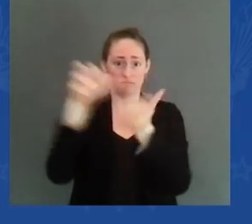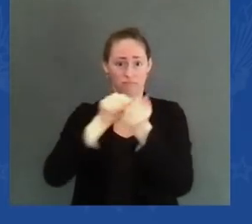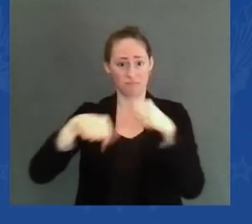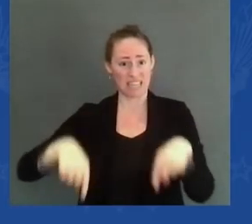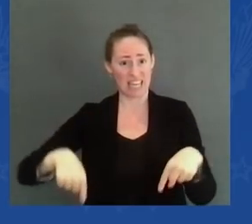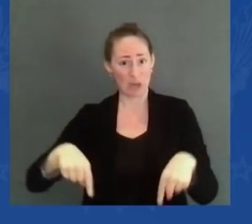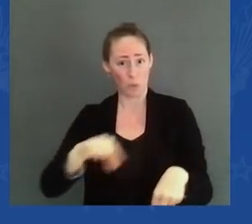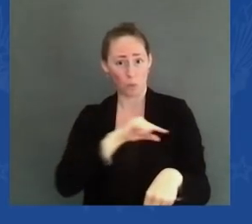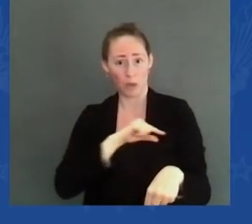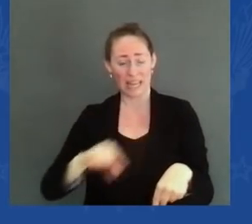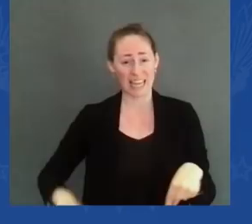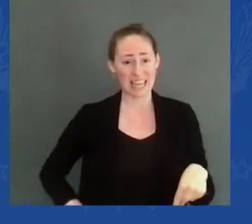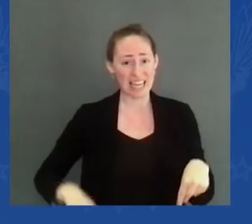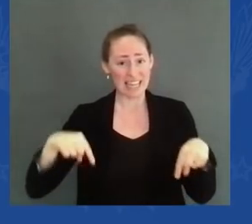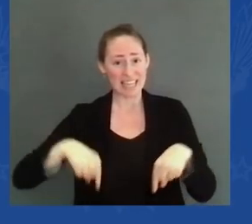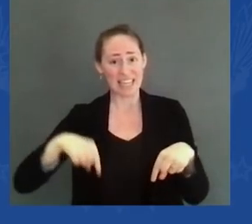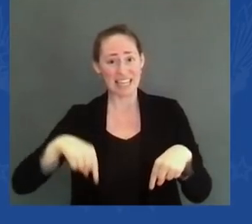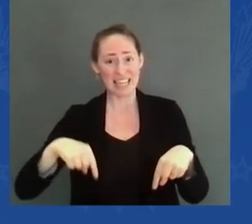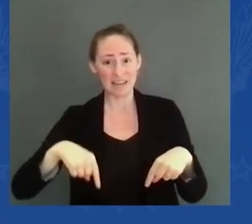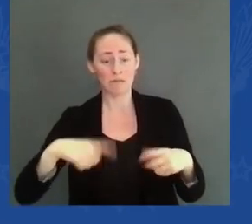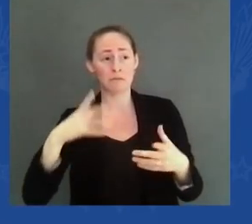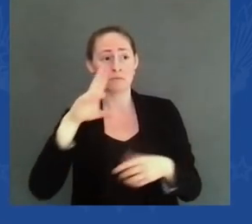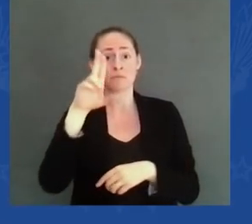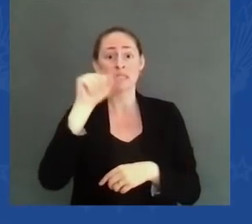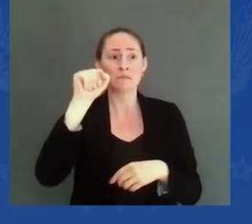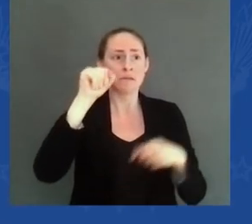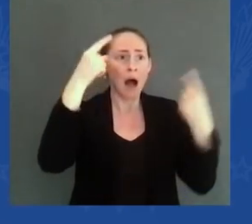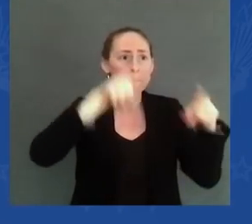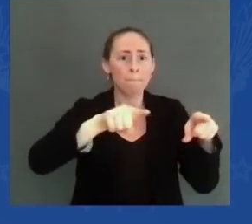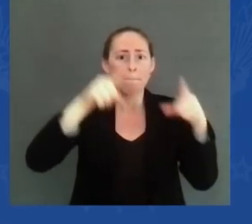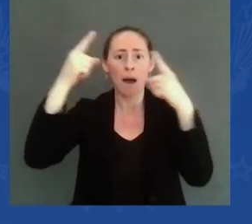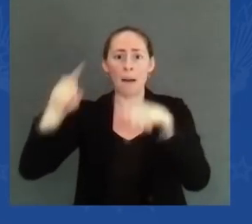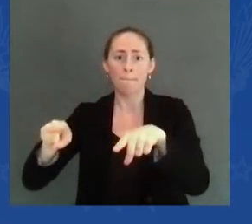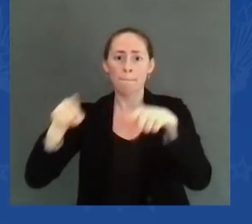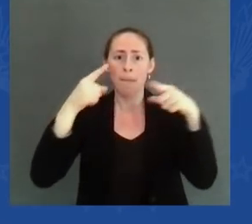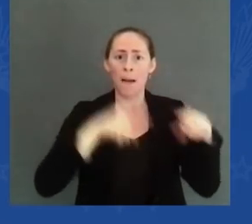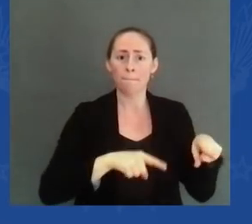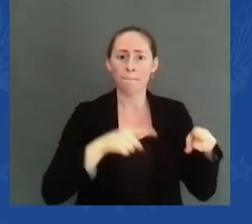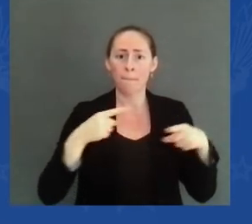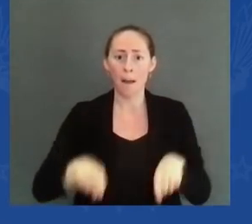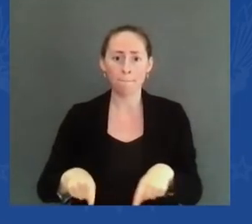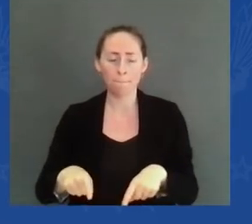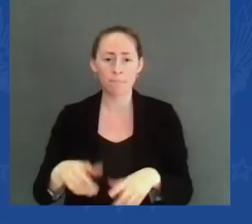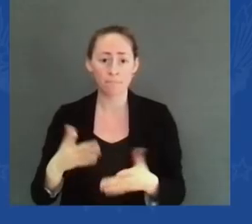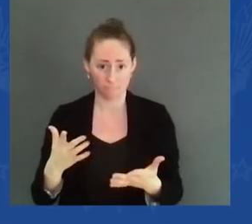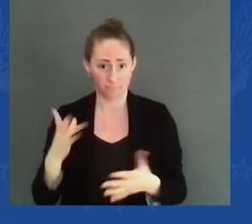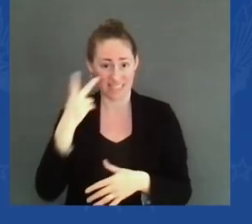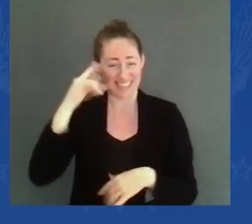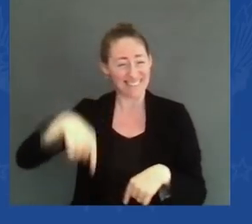The last time this much rain fell on New York City was just 11 days before Ida, when tropical storm Henri